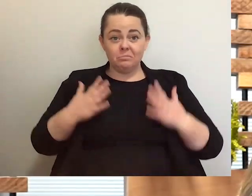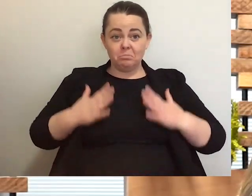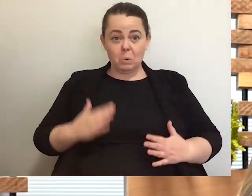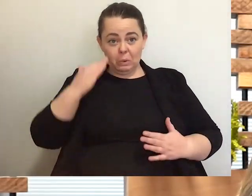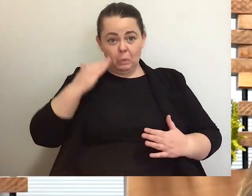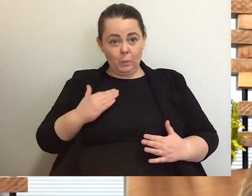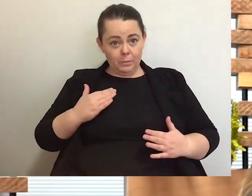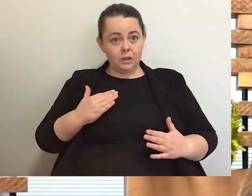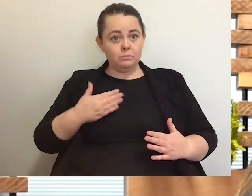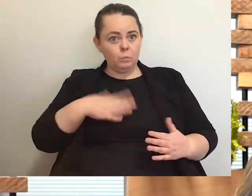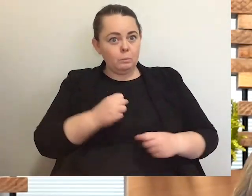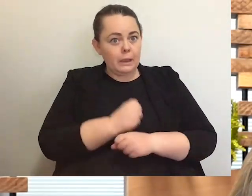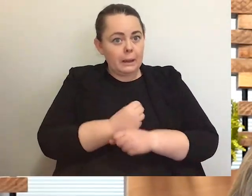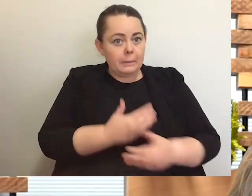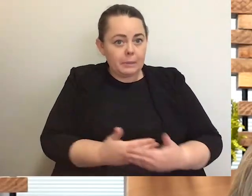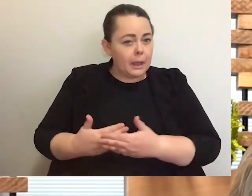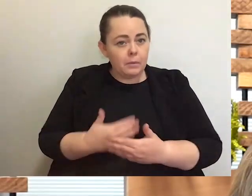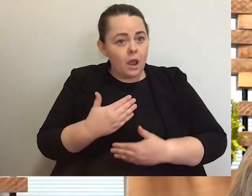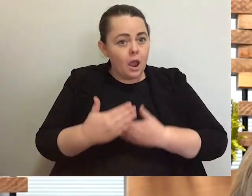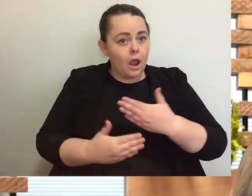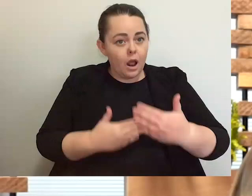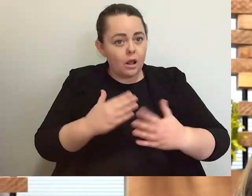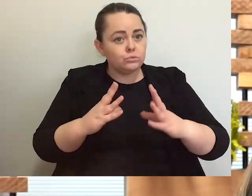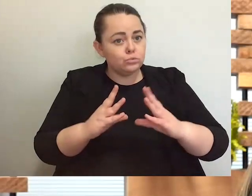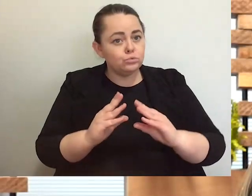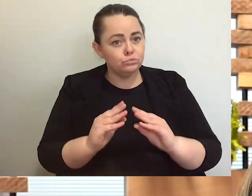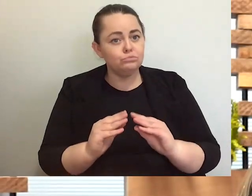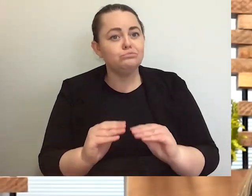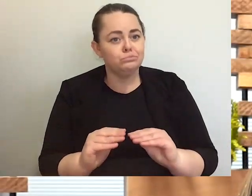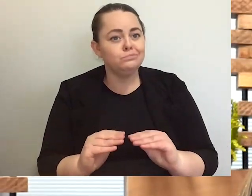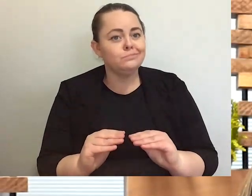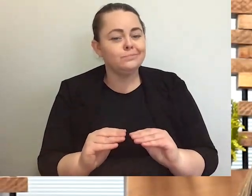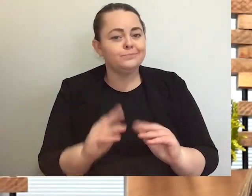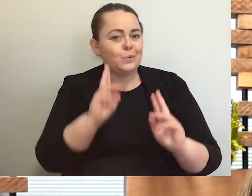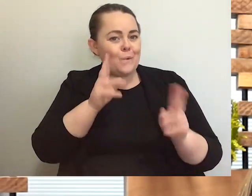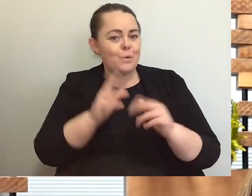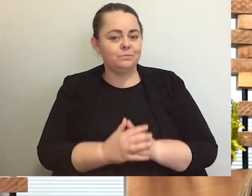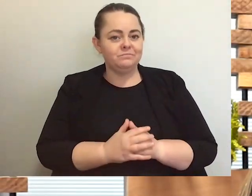oestrogen and testosterone do begin to diminish.